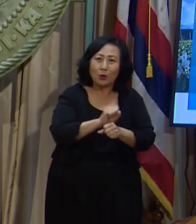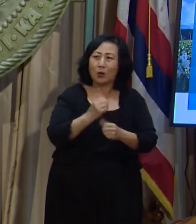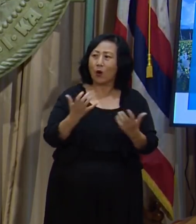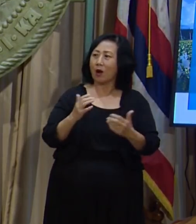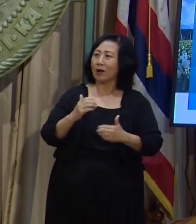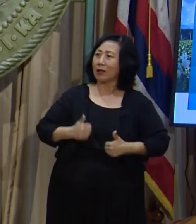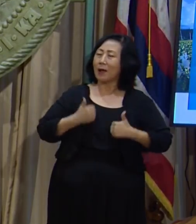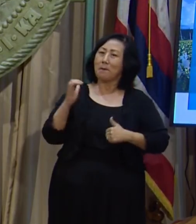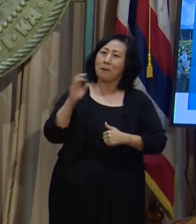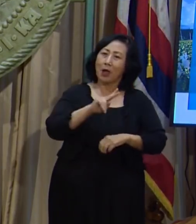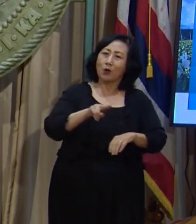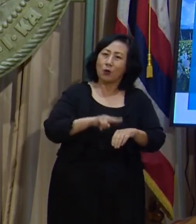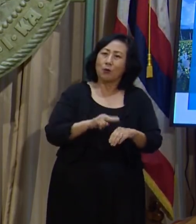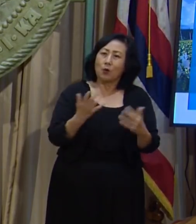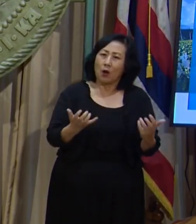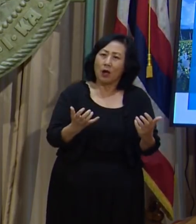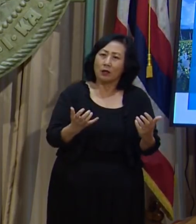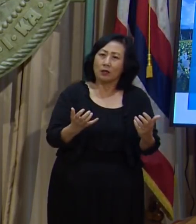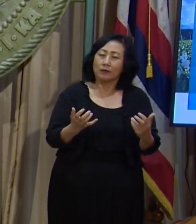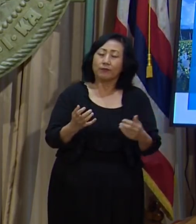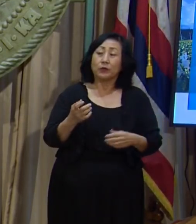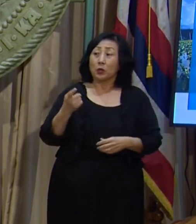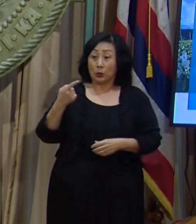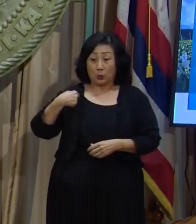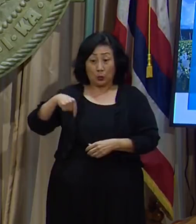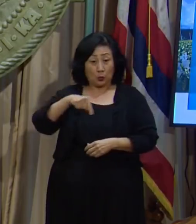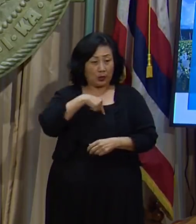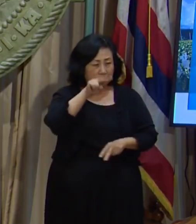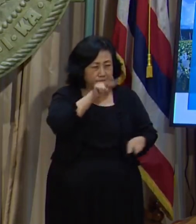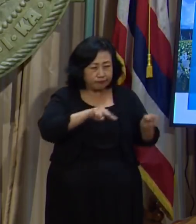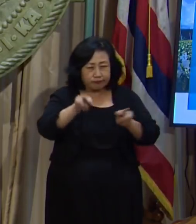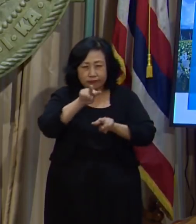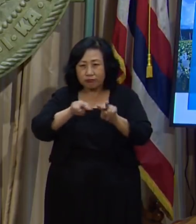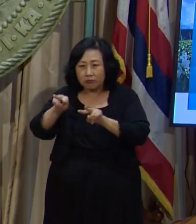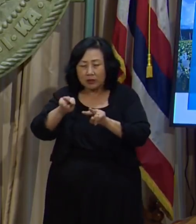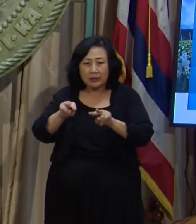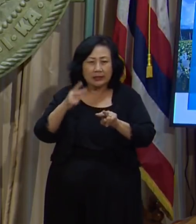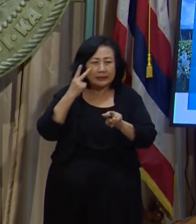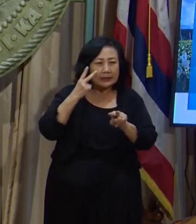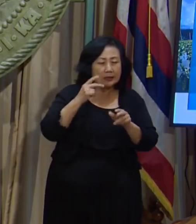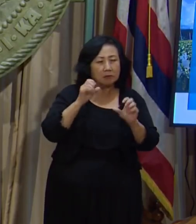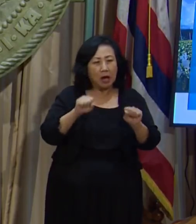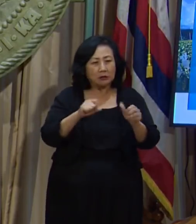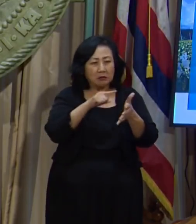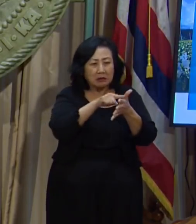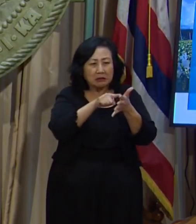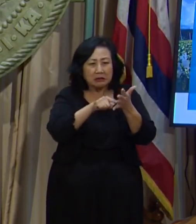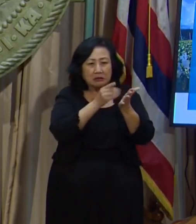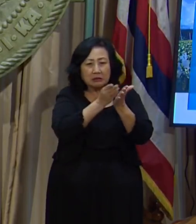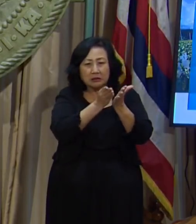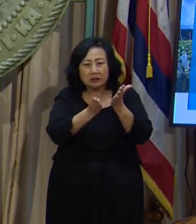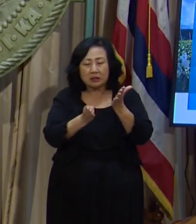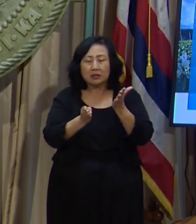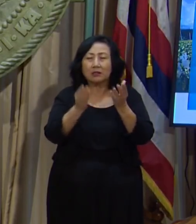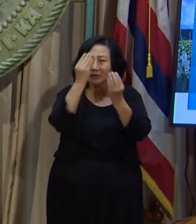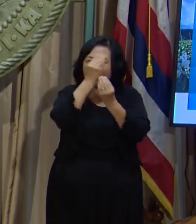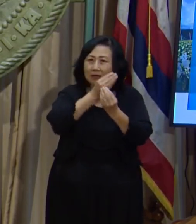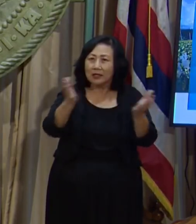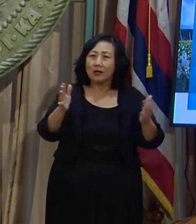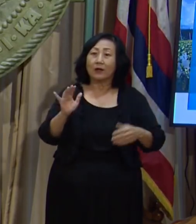BUSINESS IS MADE TO REOPEN, PEOPLE WANT TO GET BACK TO WORK, AND WE WANT OUR LIVES TO RETURN TO NORMAL. WE ARE REVIEWING OUR STATUS AND